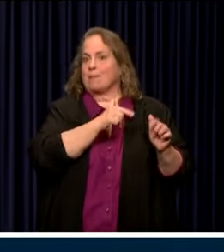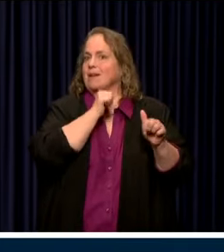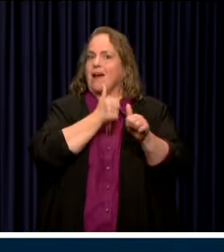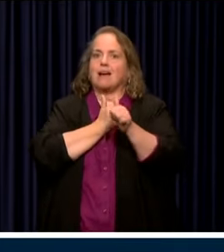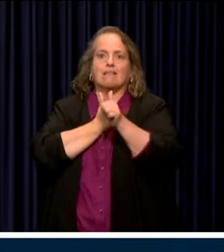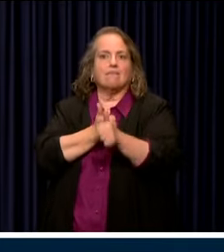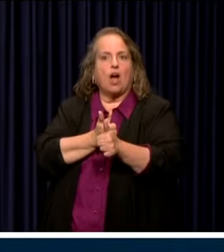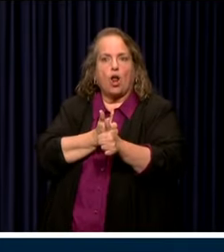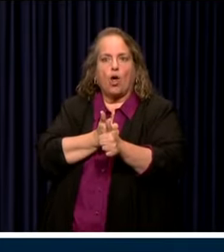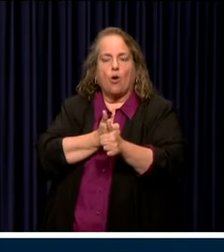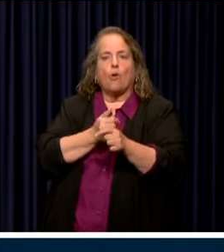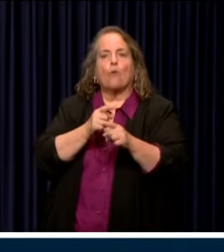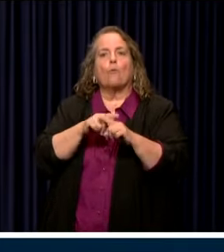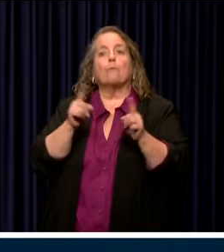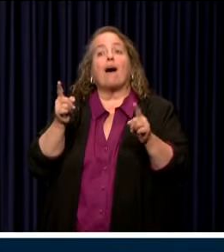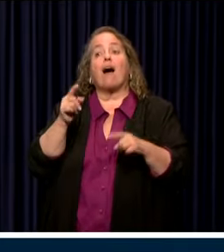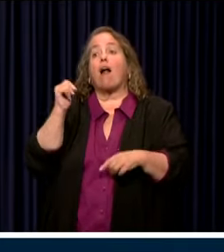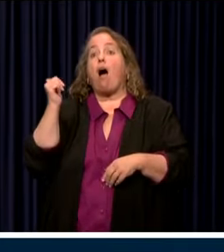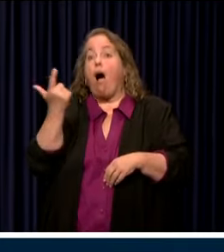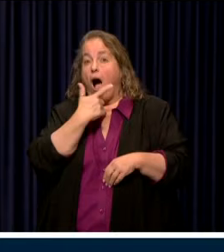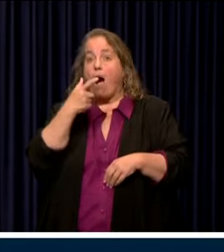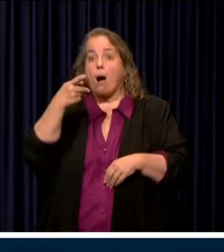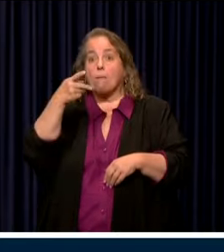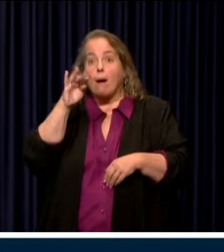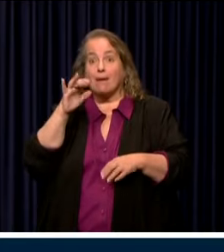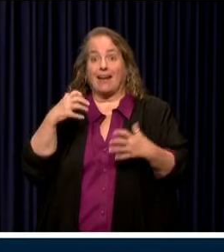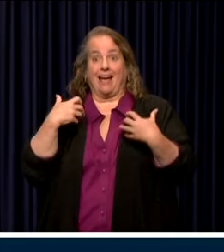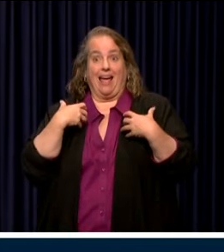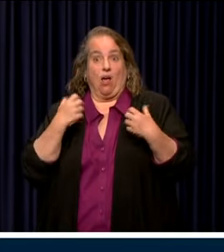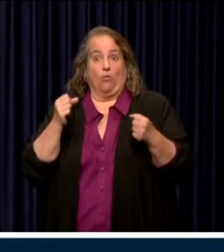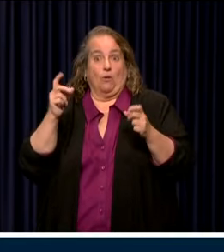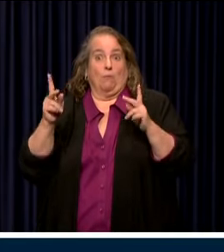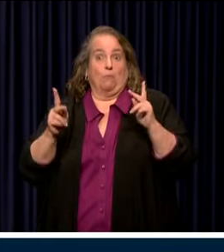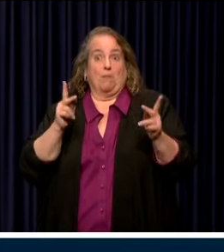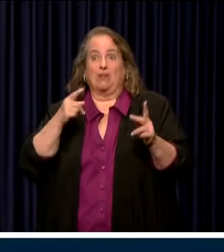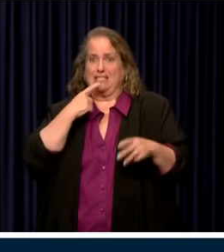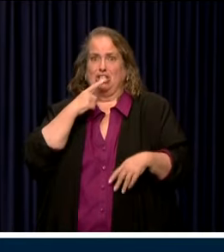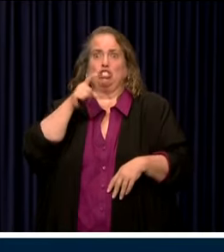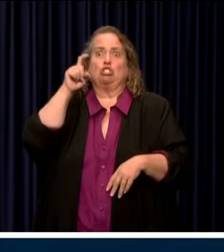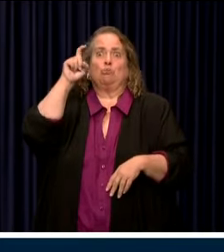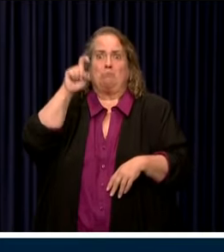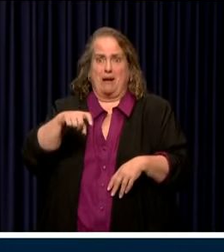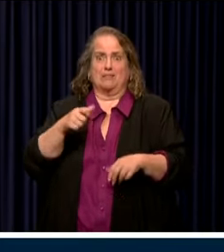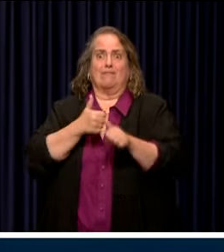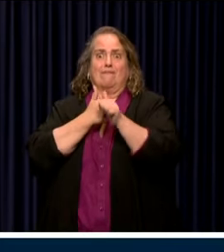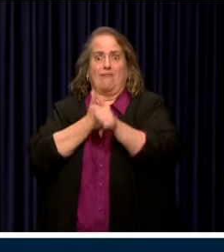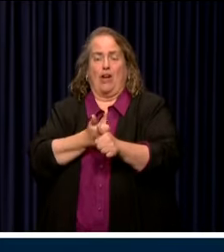SOME SMALL STEPS POTENTIALLY BEFORE WE HAVE THE FULL 14 DAYS,